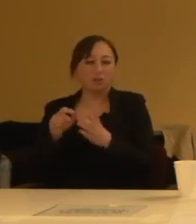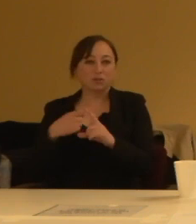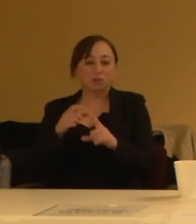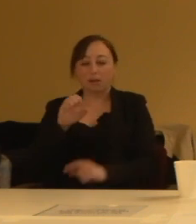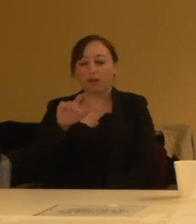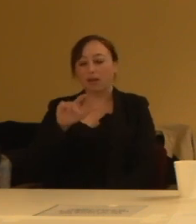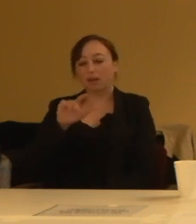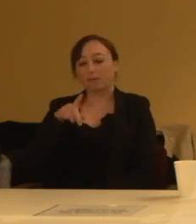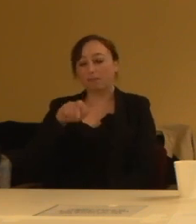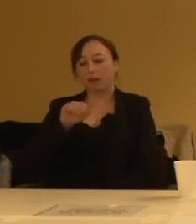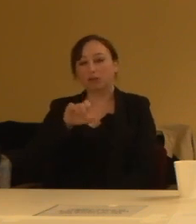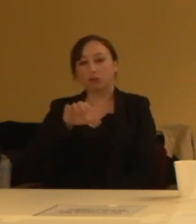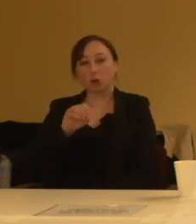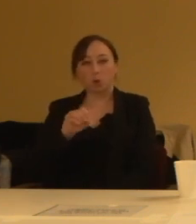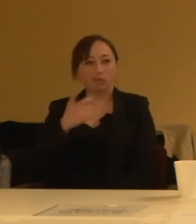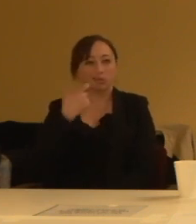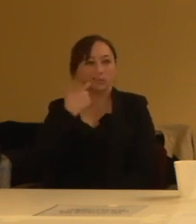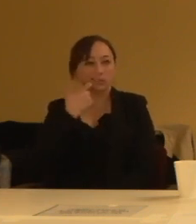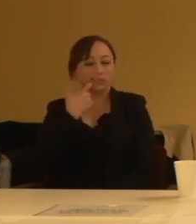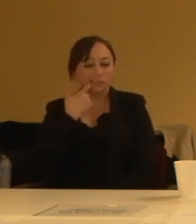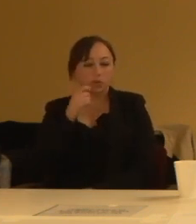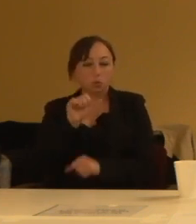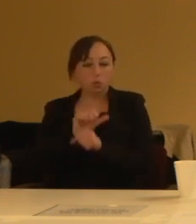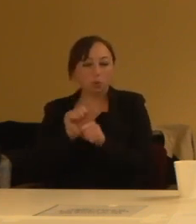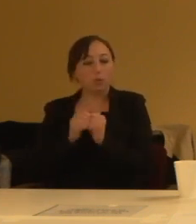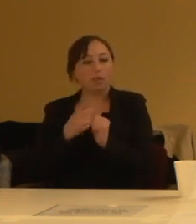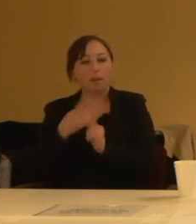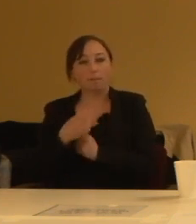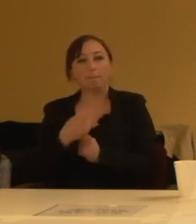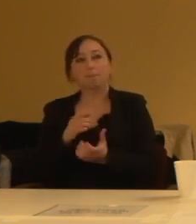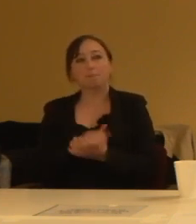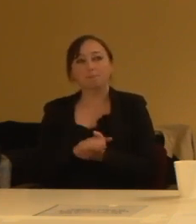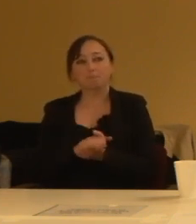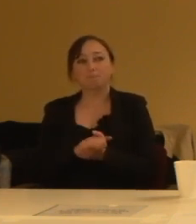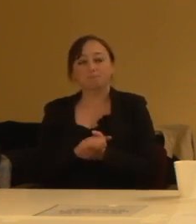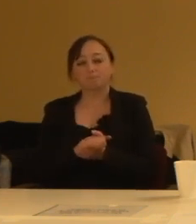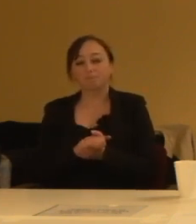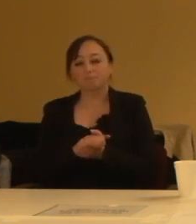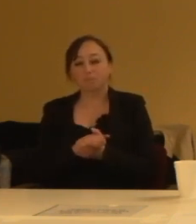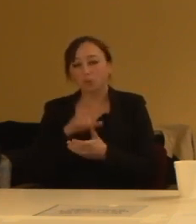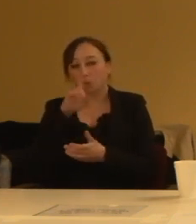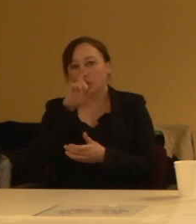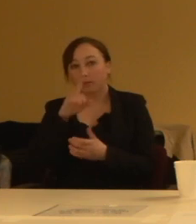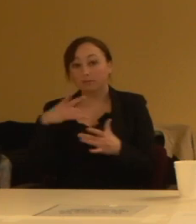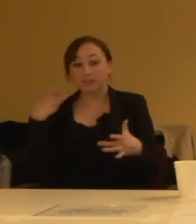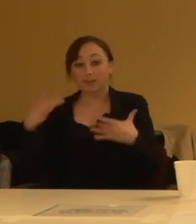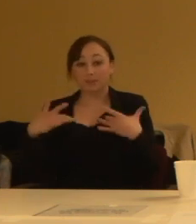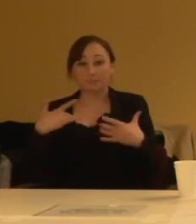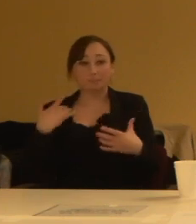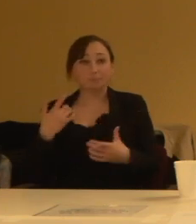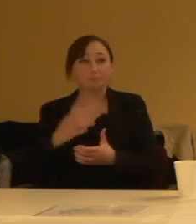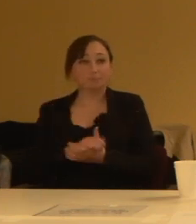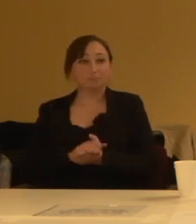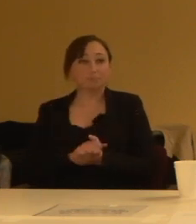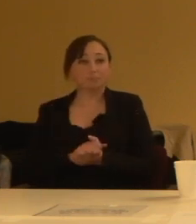I've recently started working with. And so yeah, it's really, really exciting. And then, I mean we're lucky